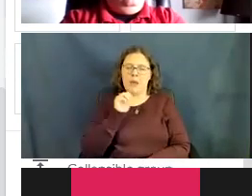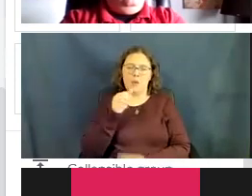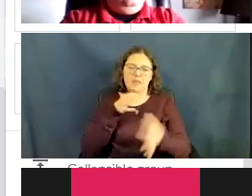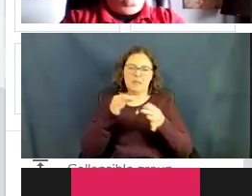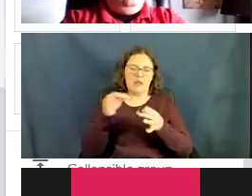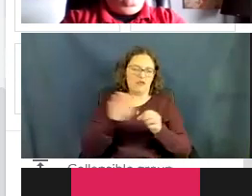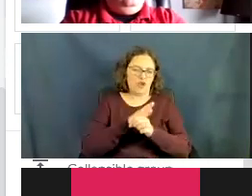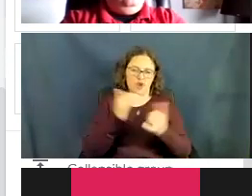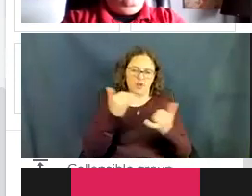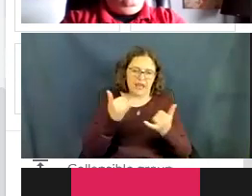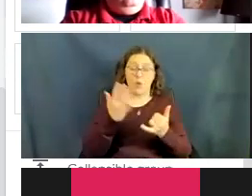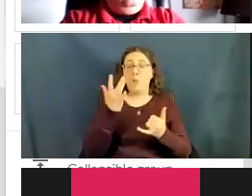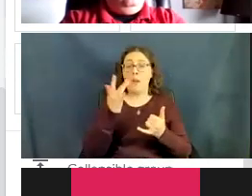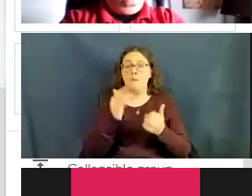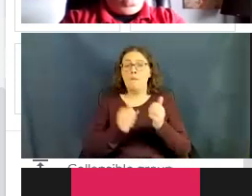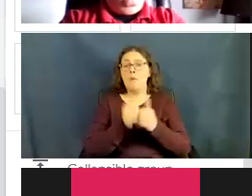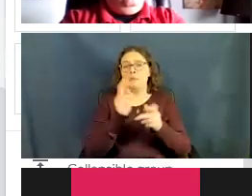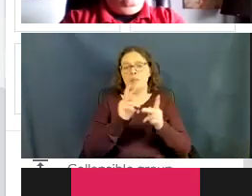the template so it's back to normal.